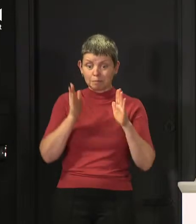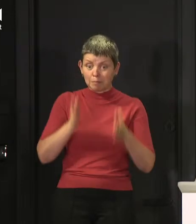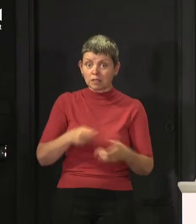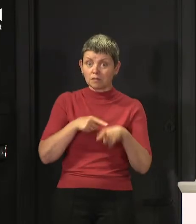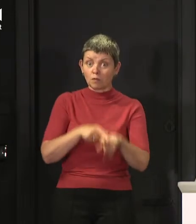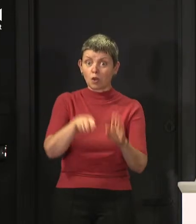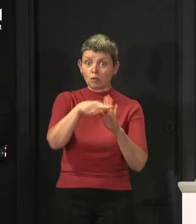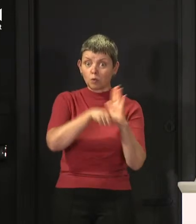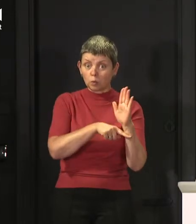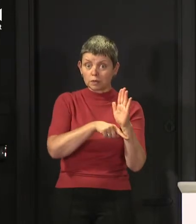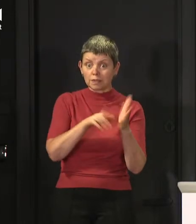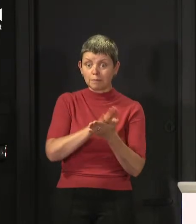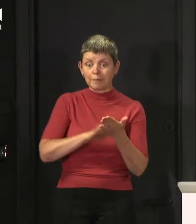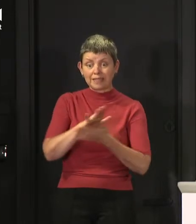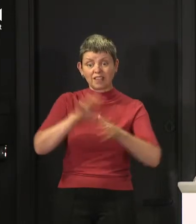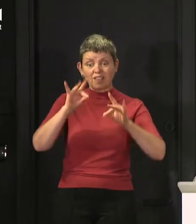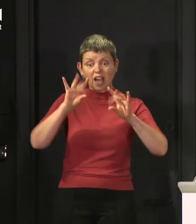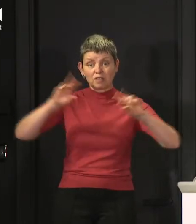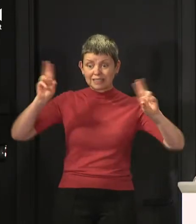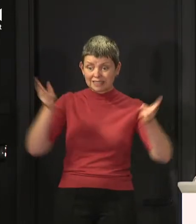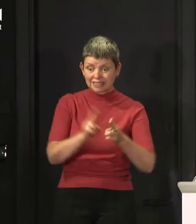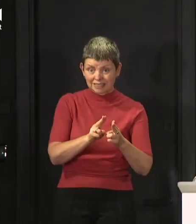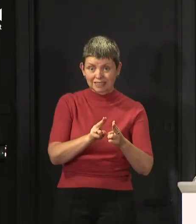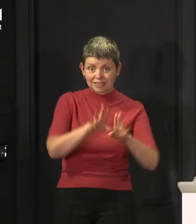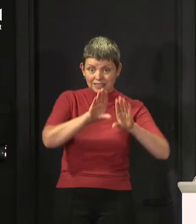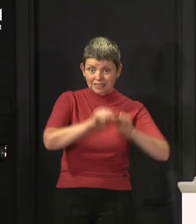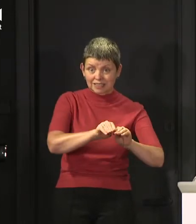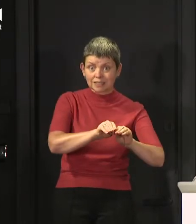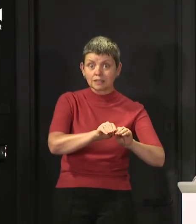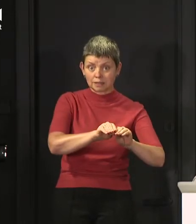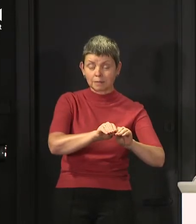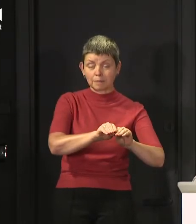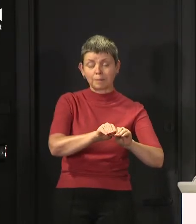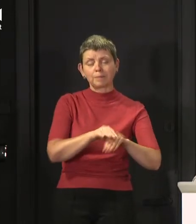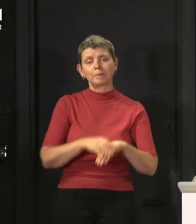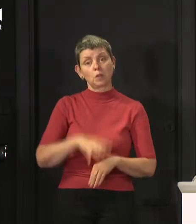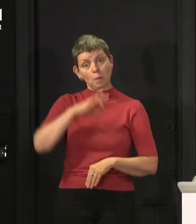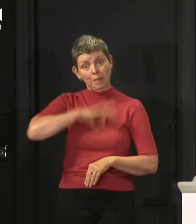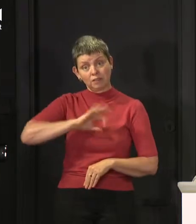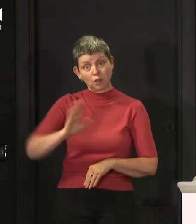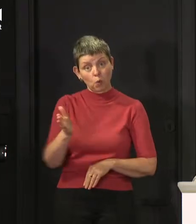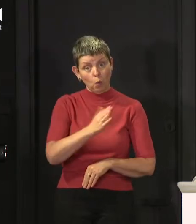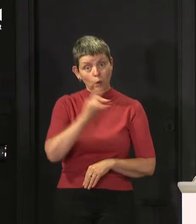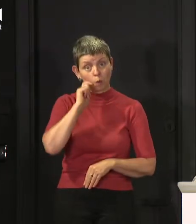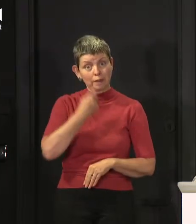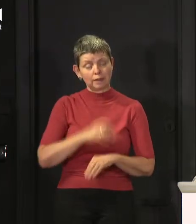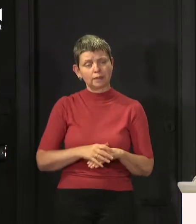people from the virus. So, they are in all of our interests. I actually visited a beer